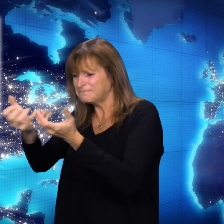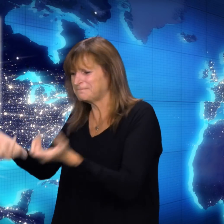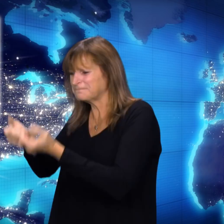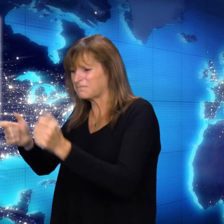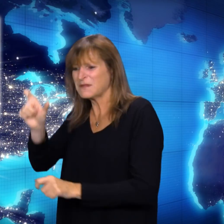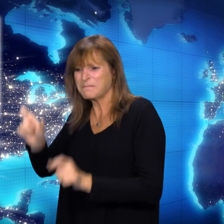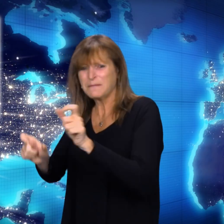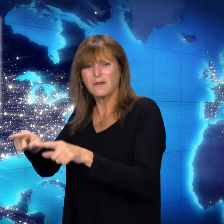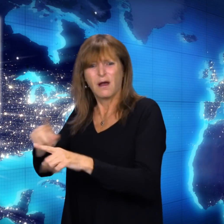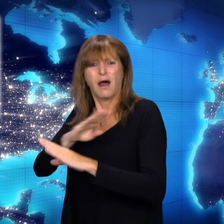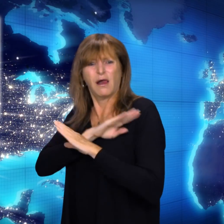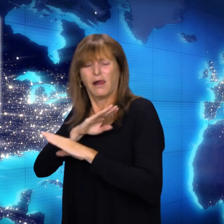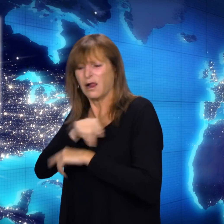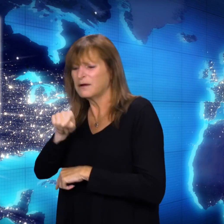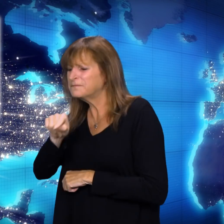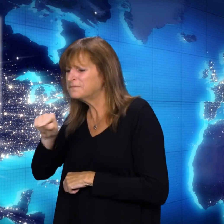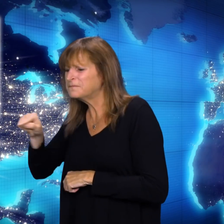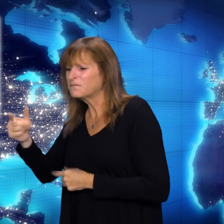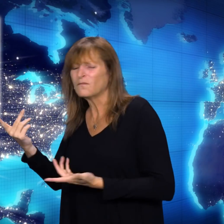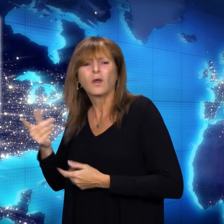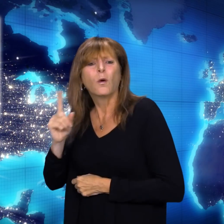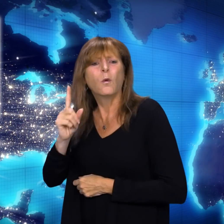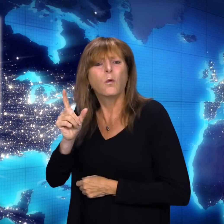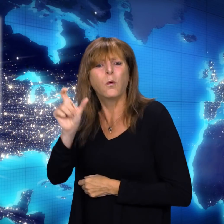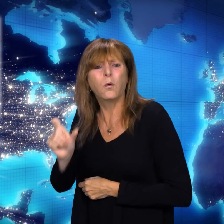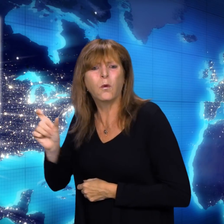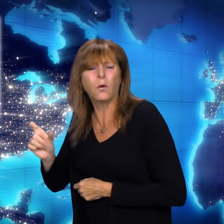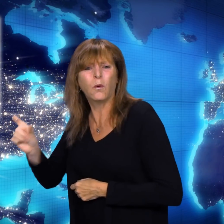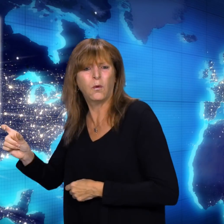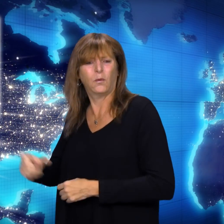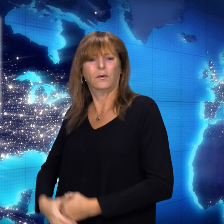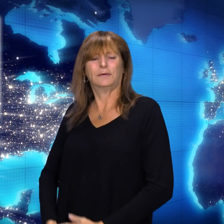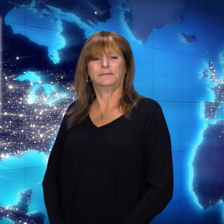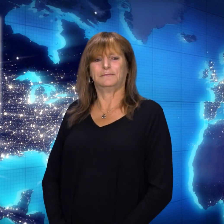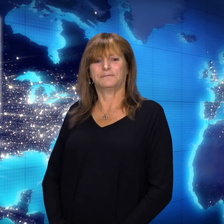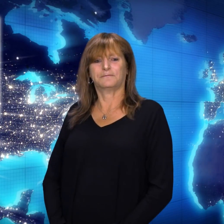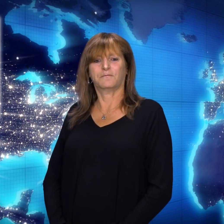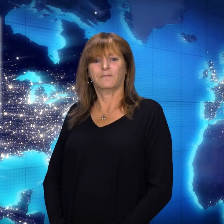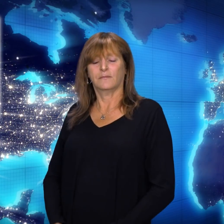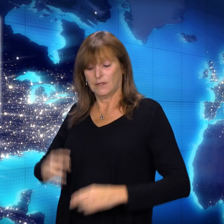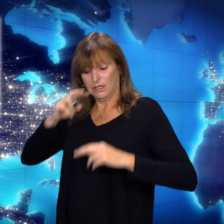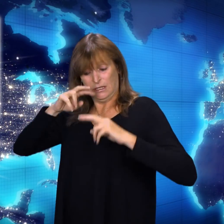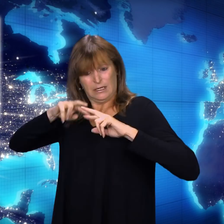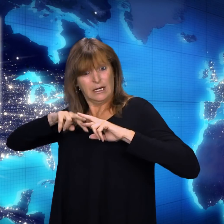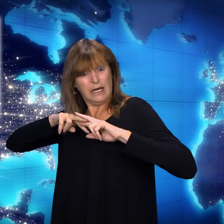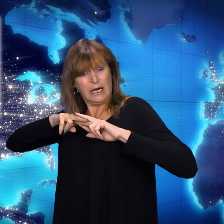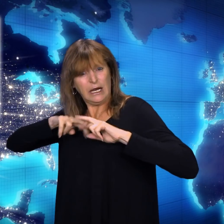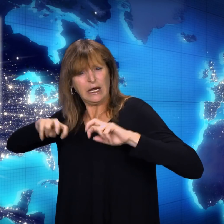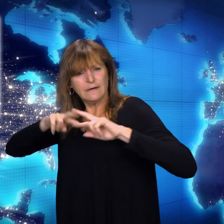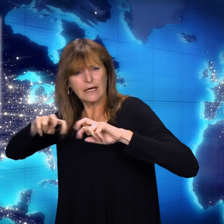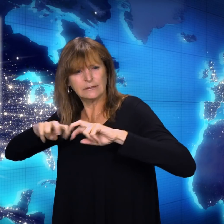a crane to recover bodies for identification. Investigation was